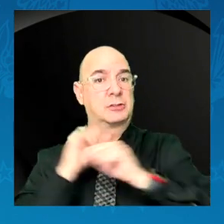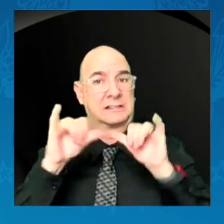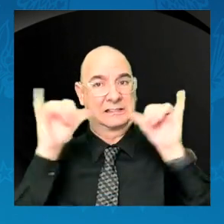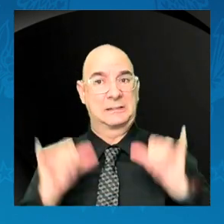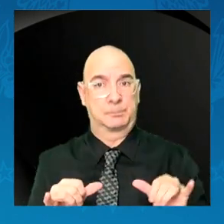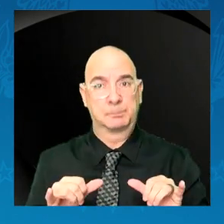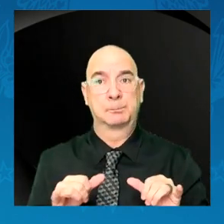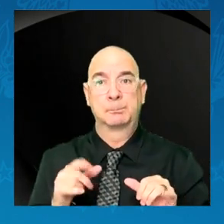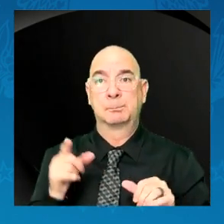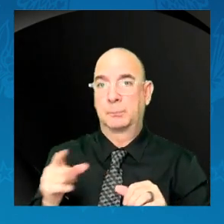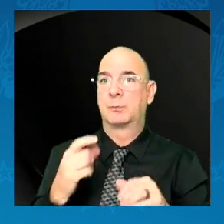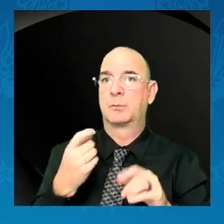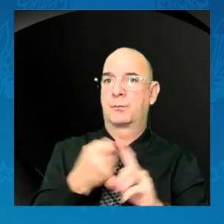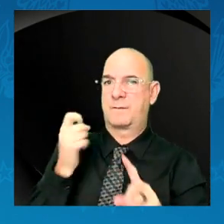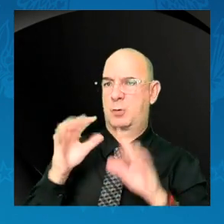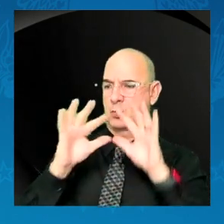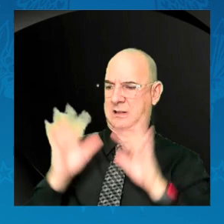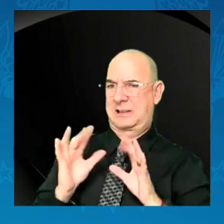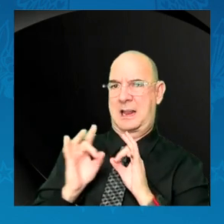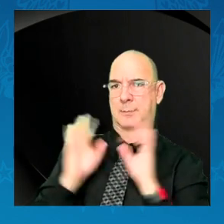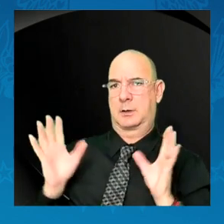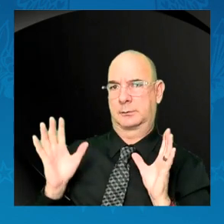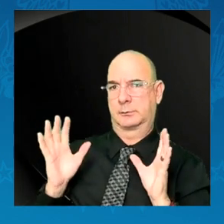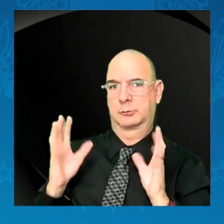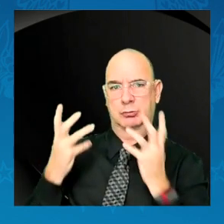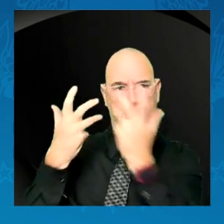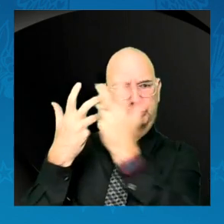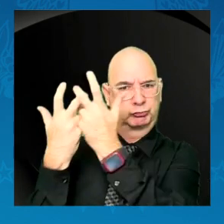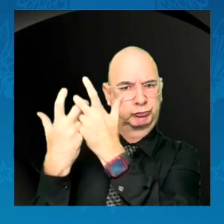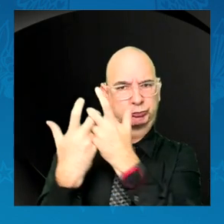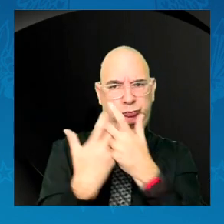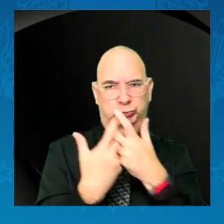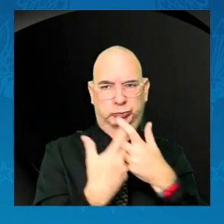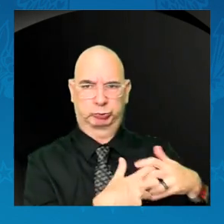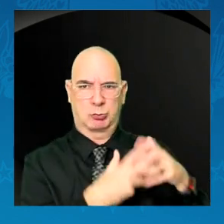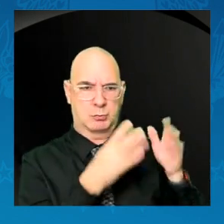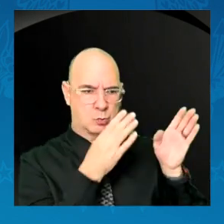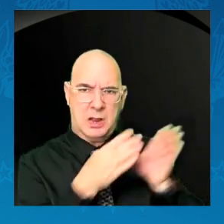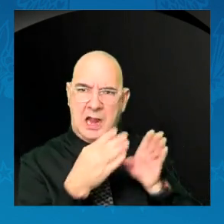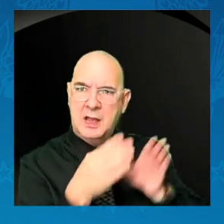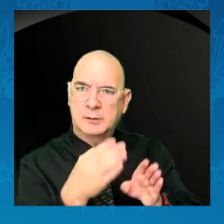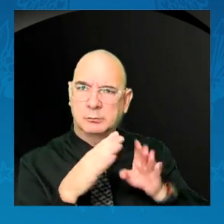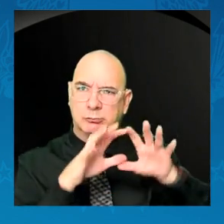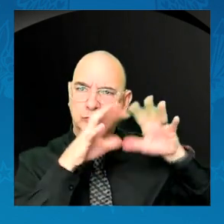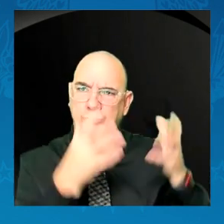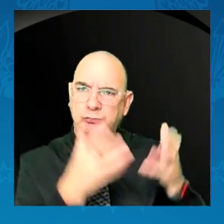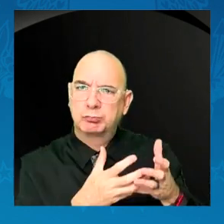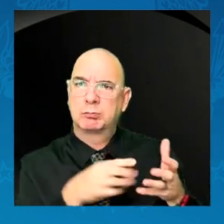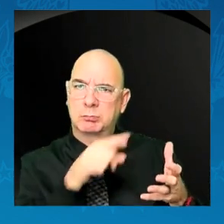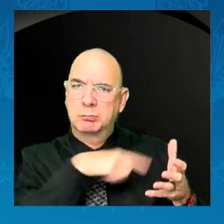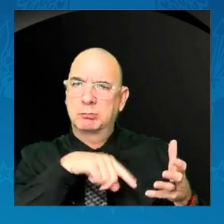this whole of government approach to emergency response. So we're already making good use of our national labs